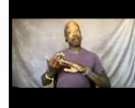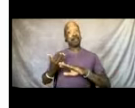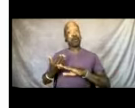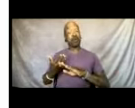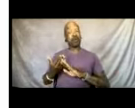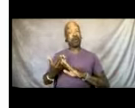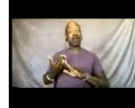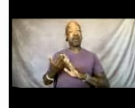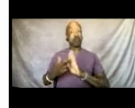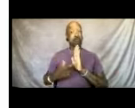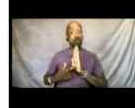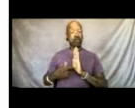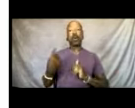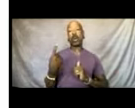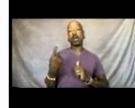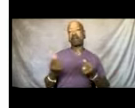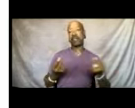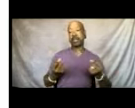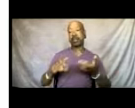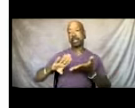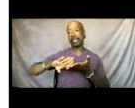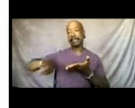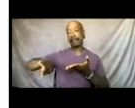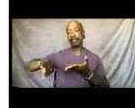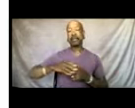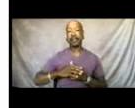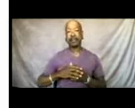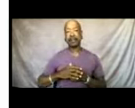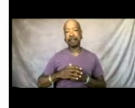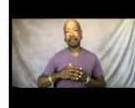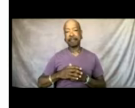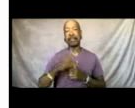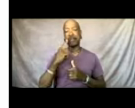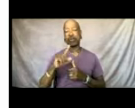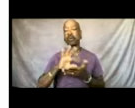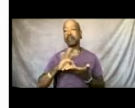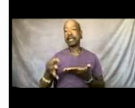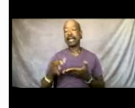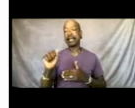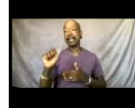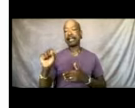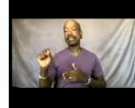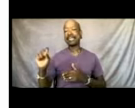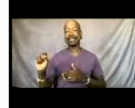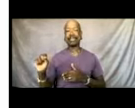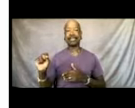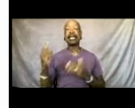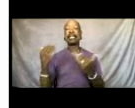savings. It could be more than one vehicle right now.